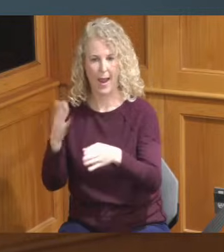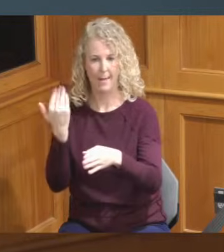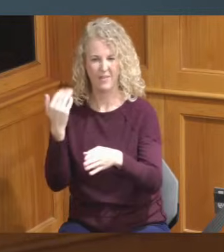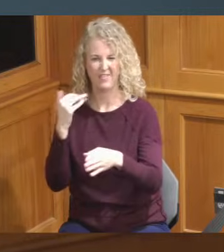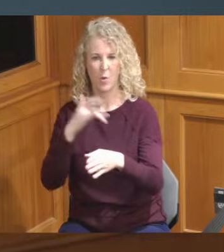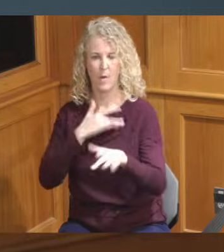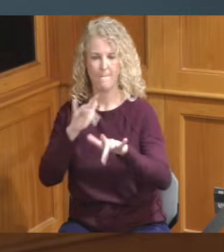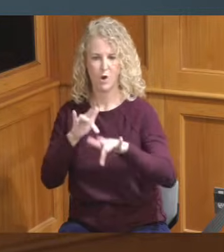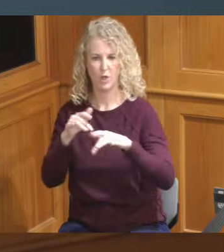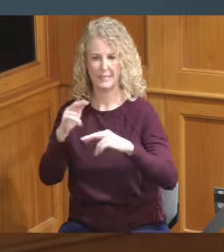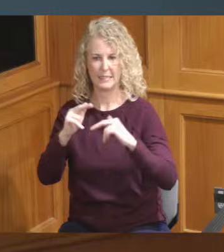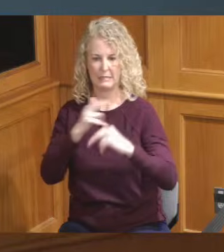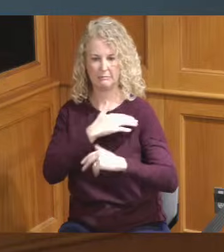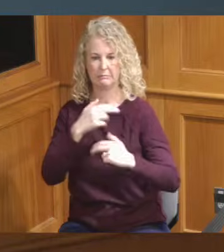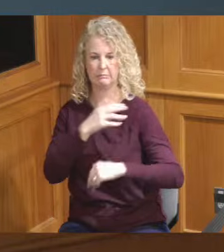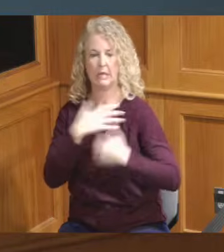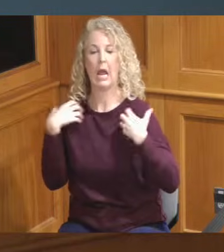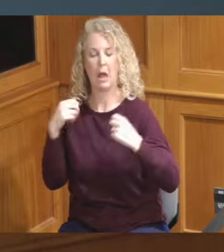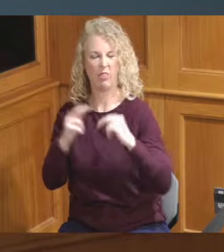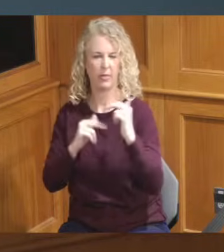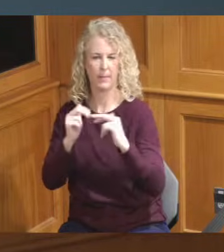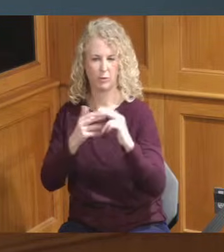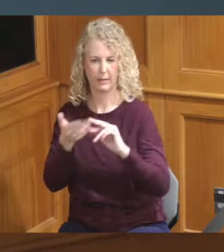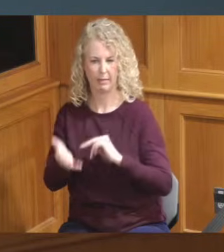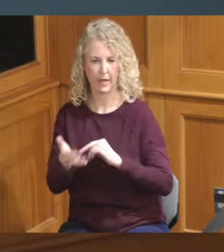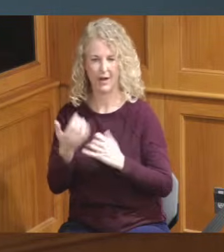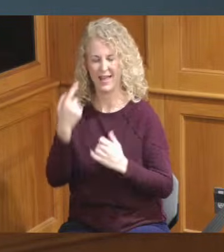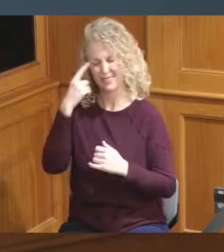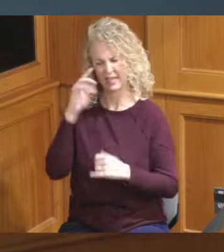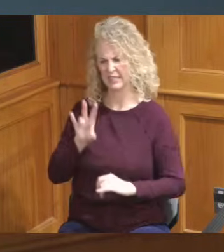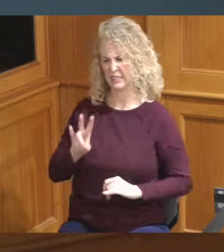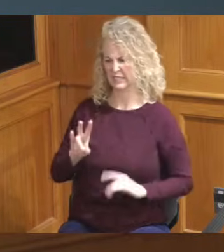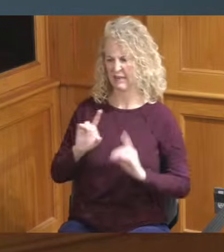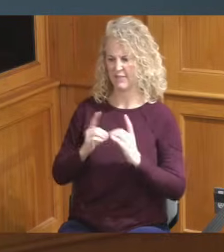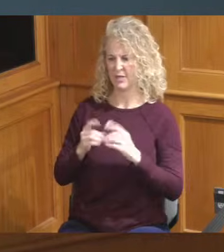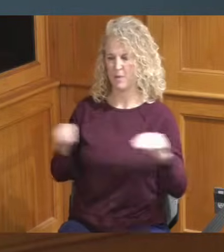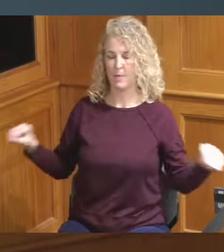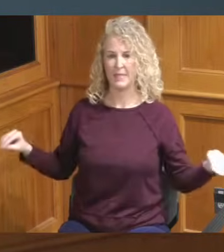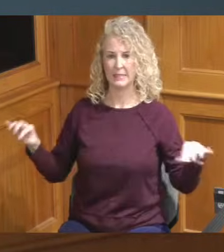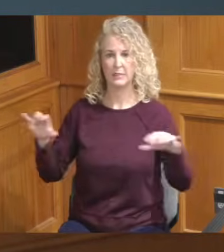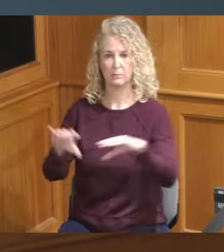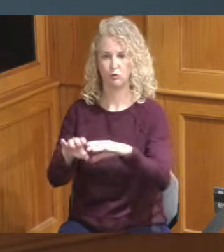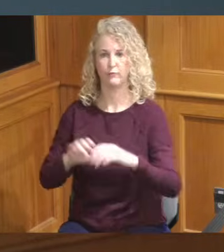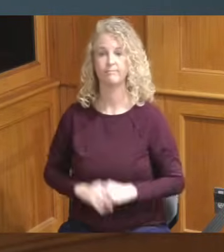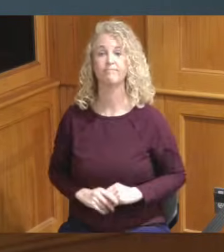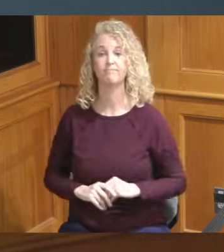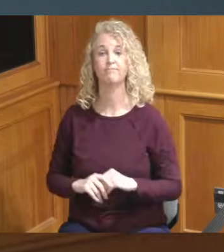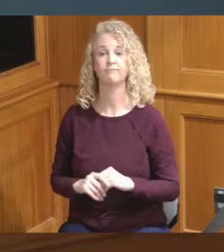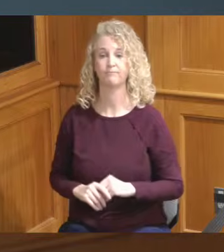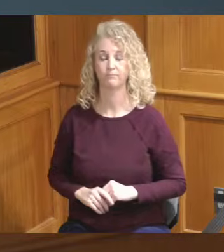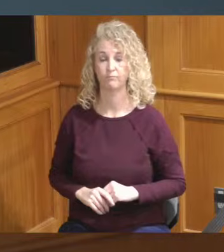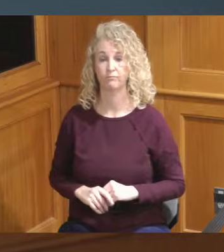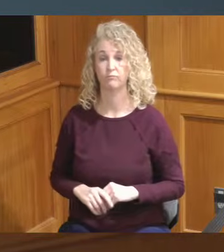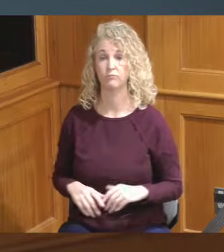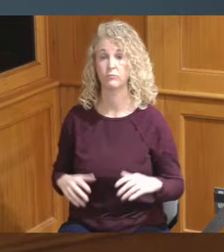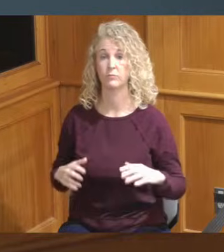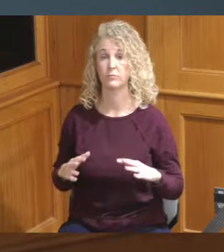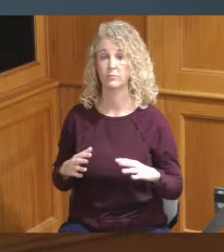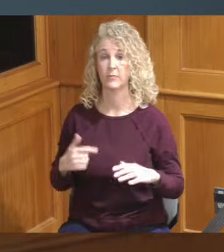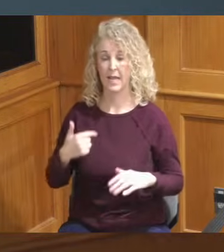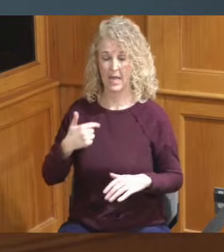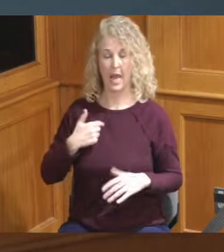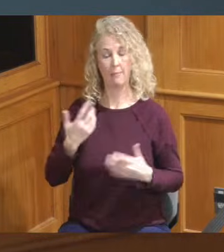have about seven departments that will be moving into there. And as President of the Board I am